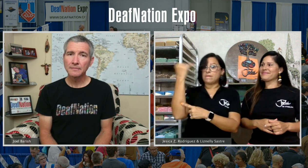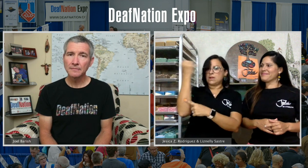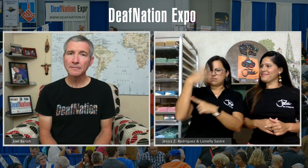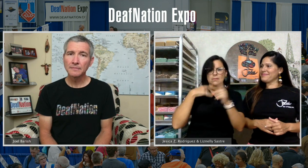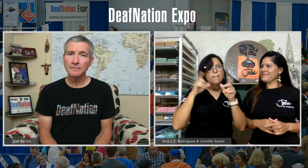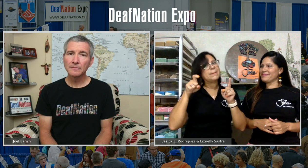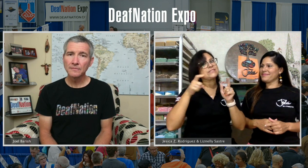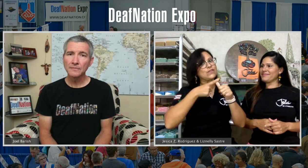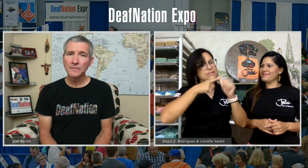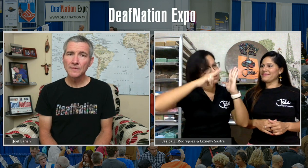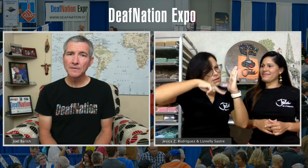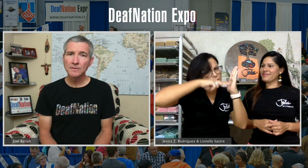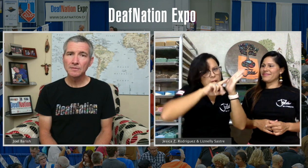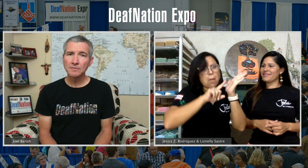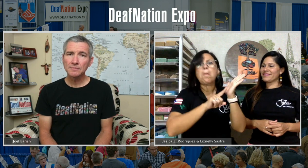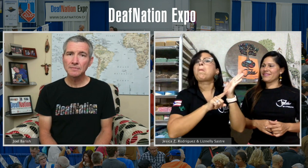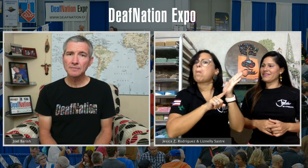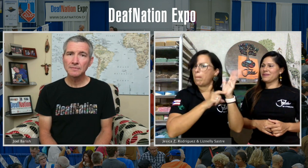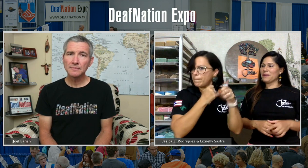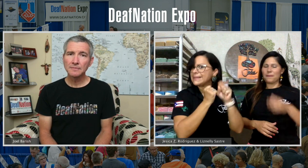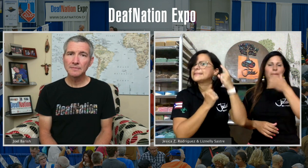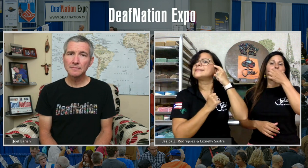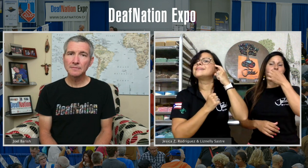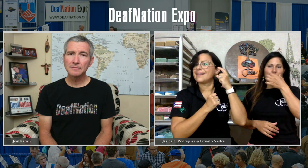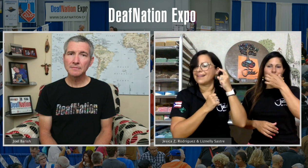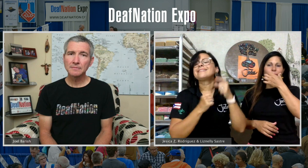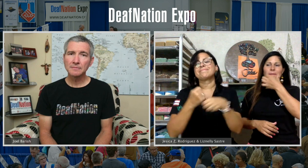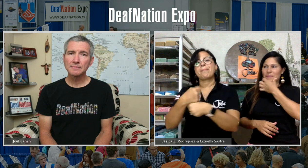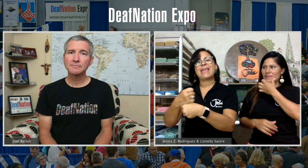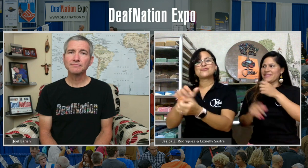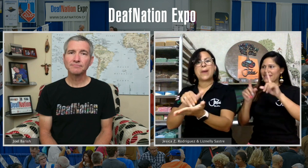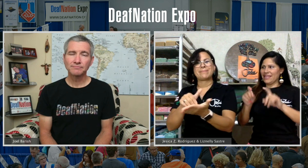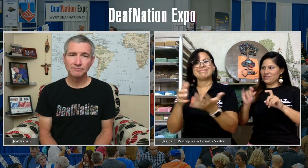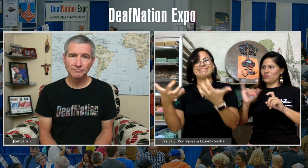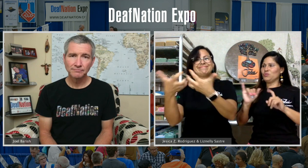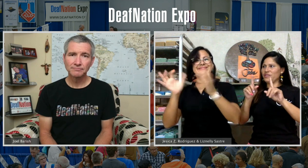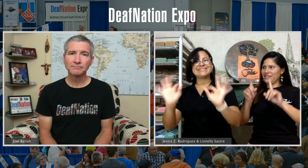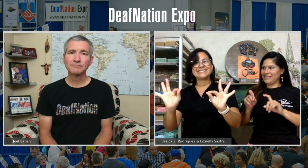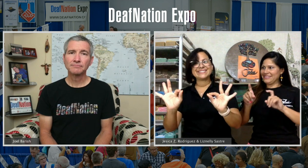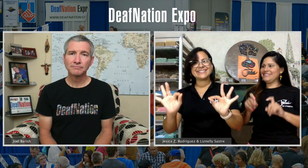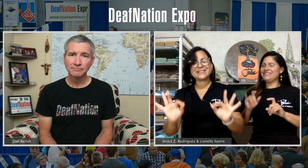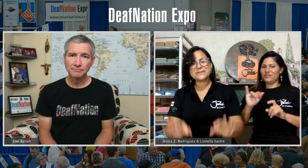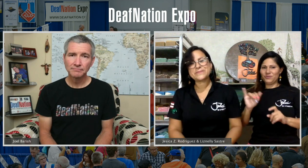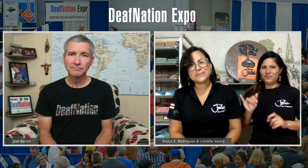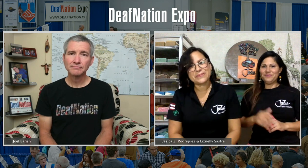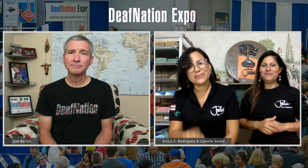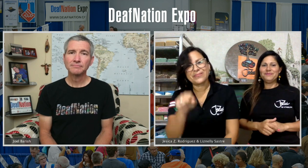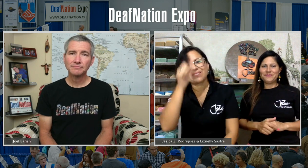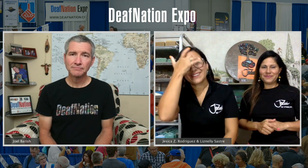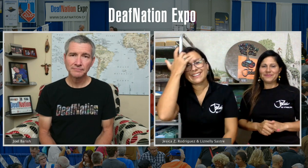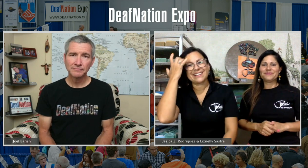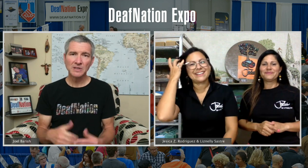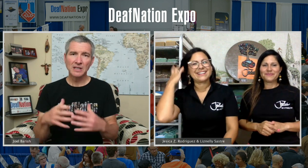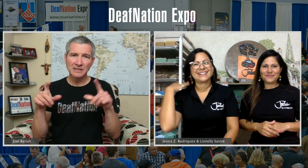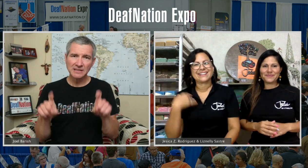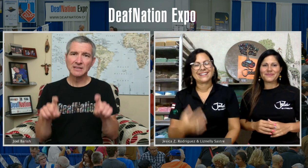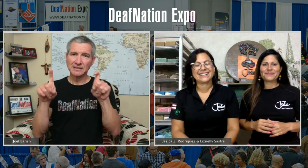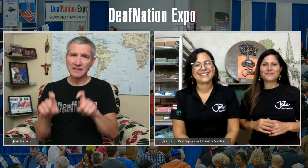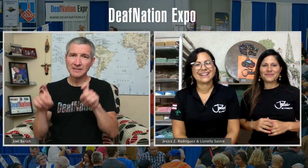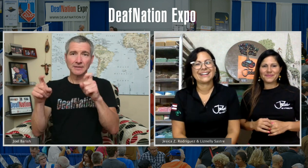If they share ideas, I must first look into it to see if it makes sense, then make soap. Test it, too. Yes.